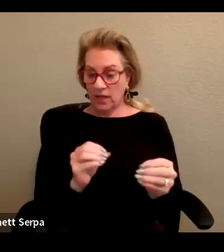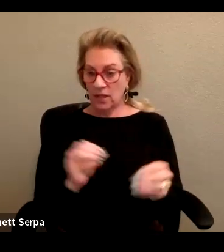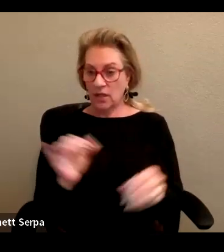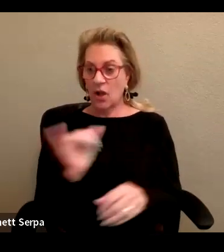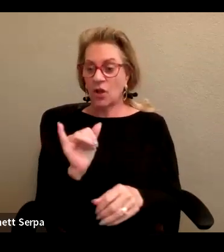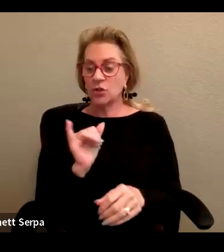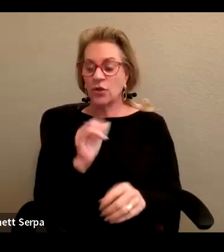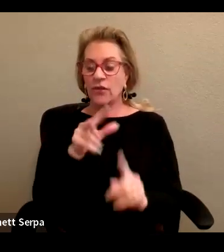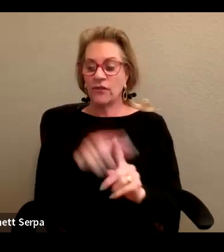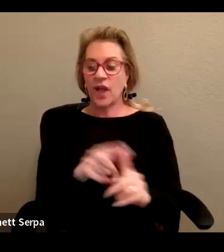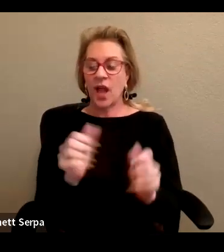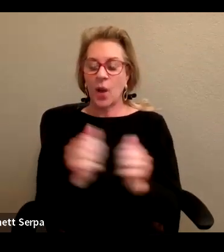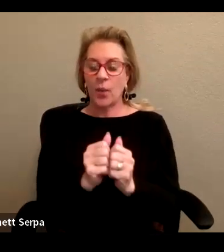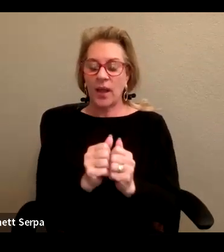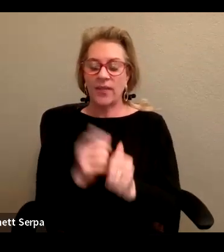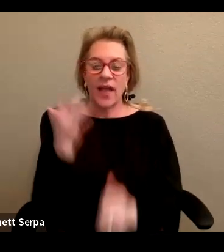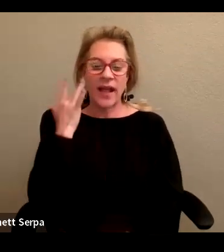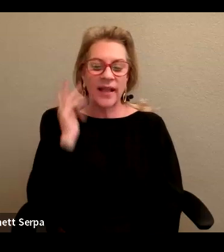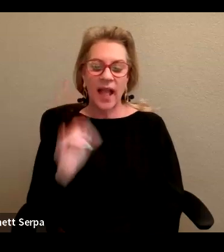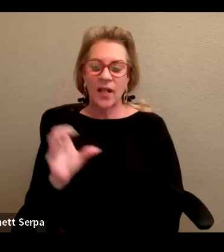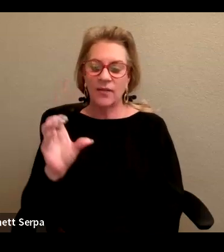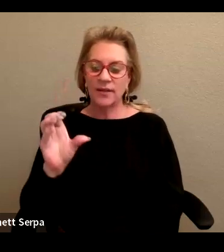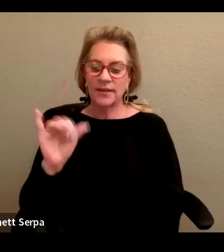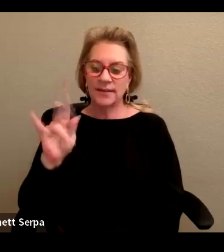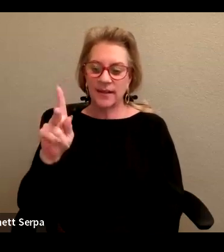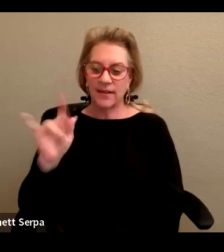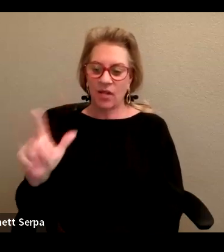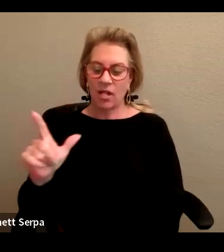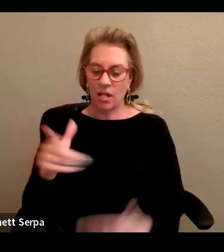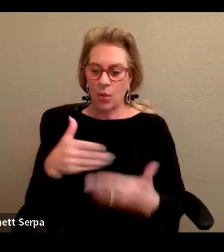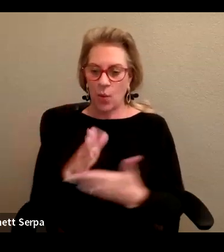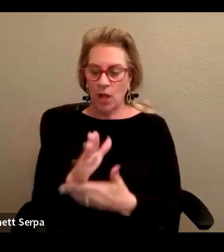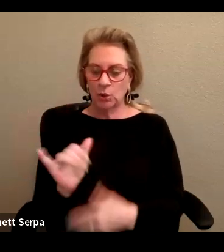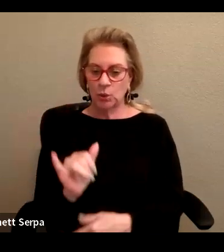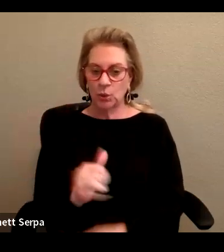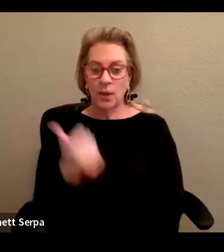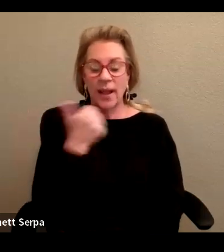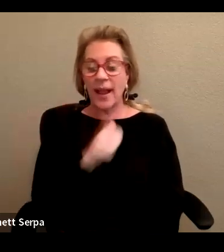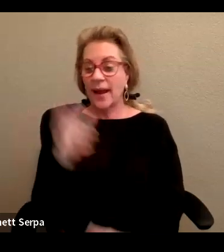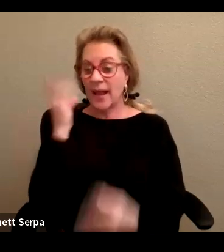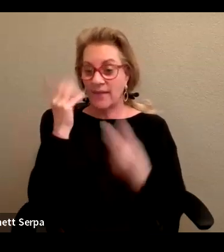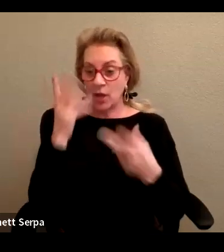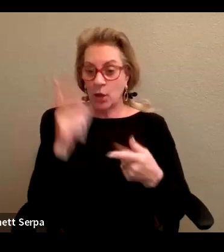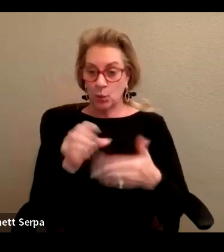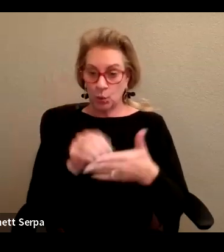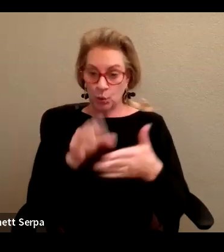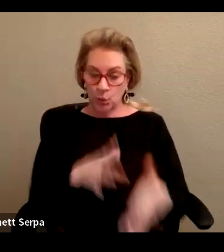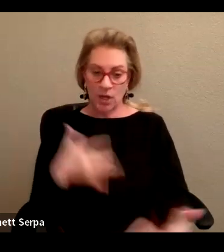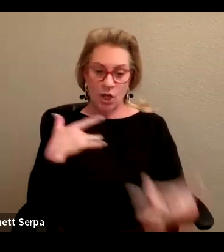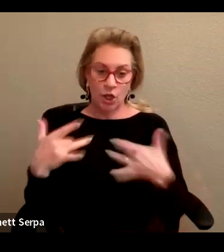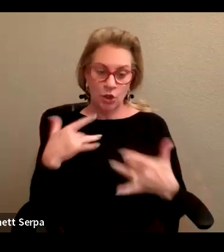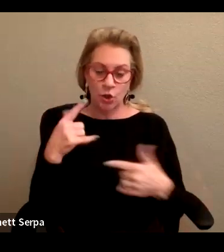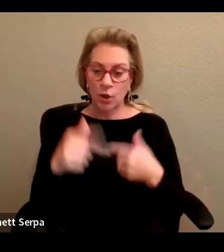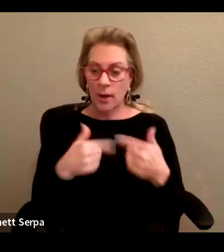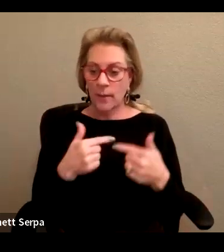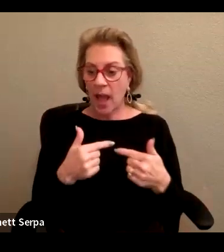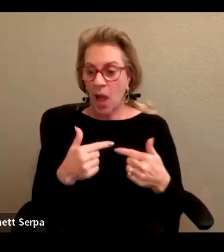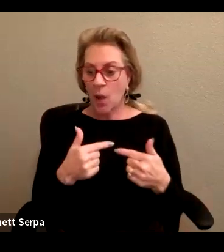the California civil rights Department any information to students concerned about uh